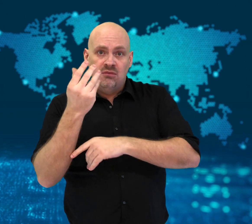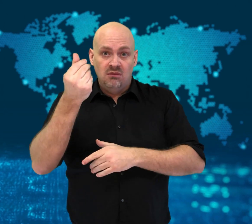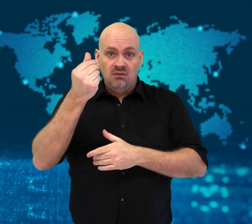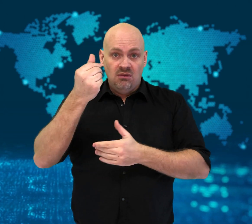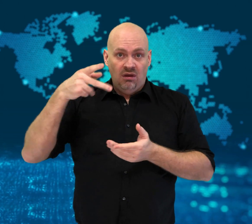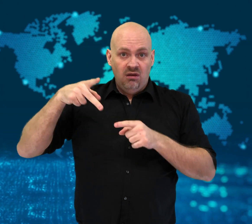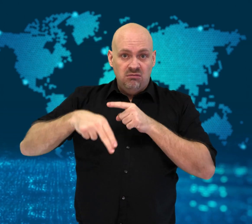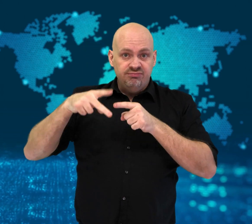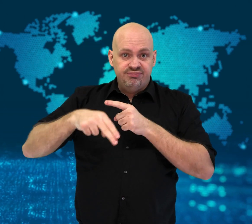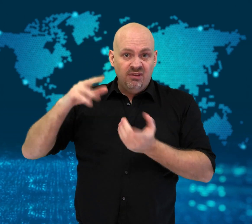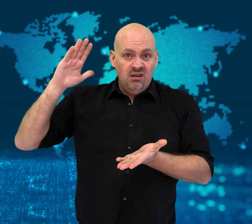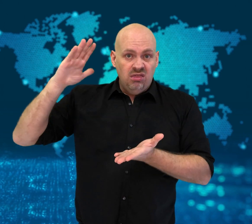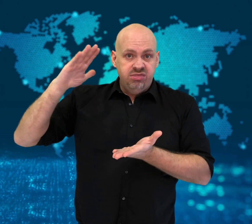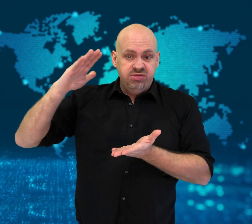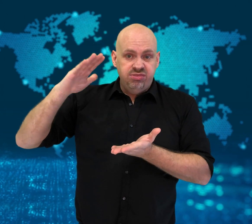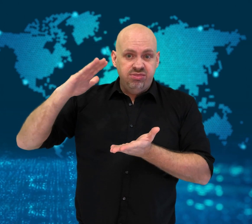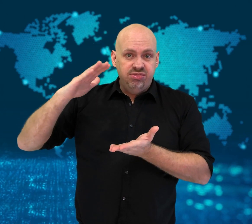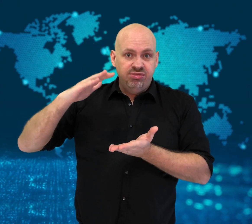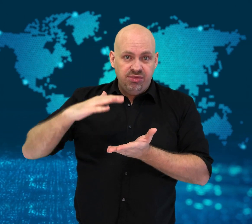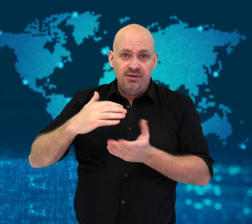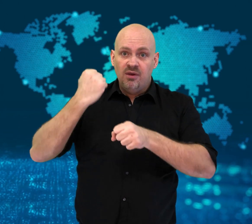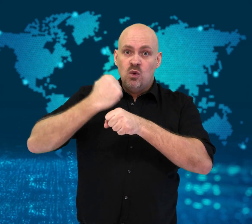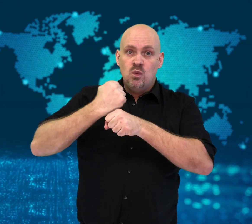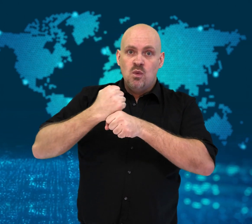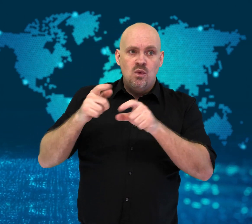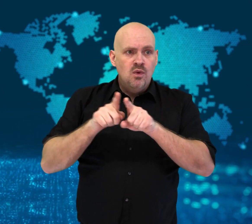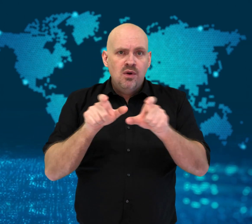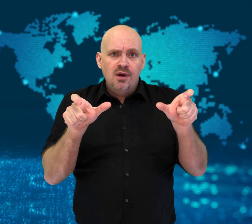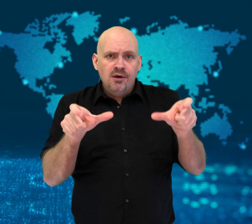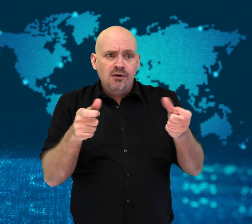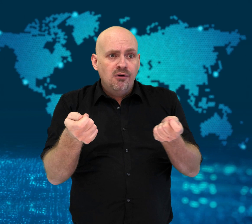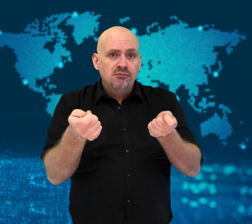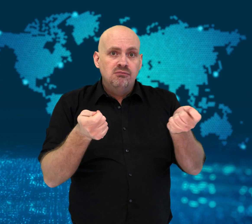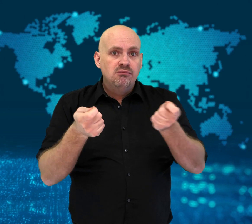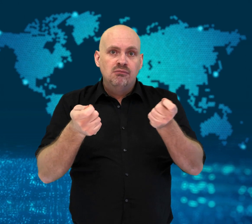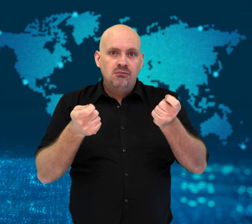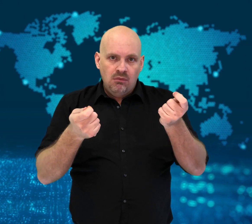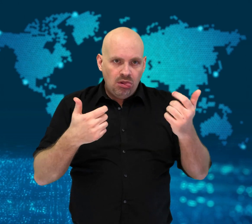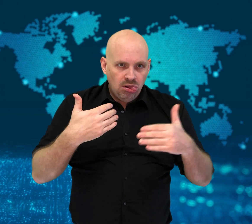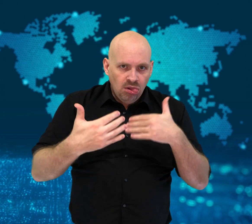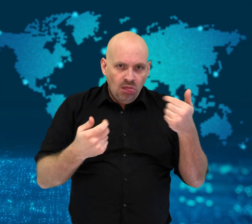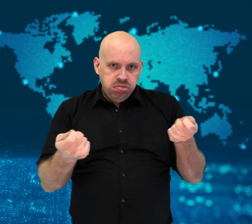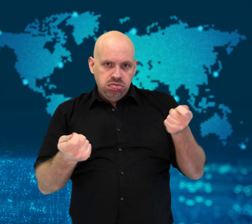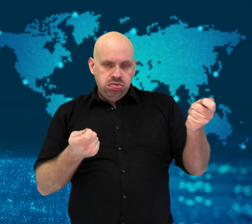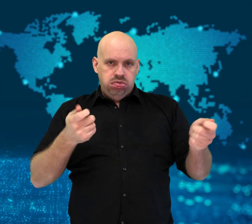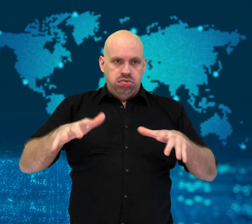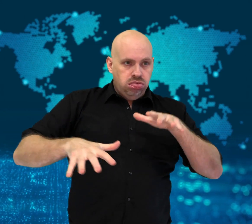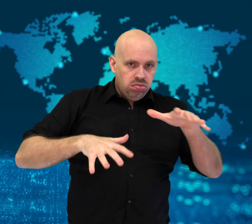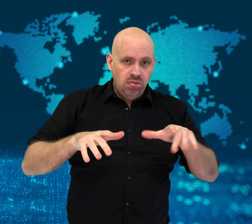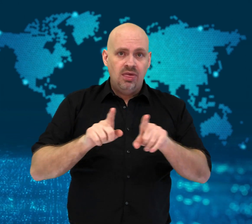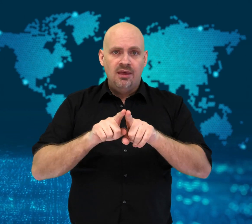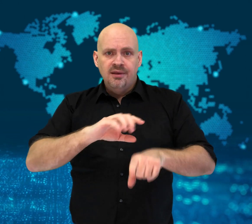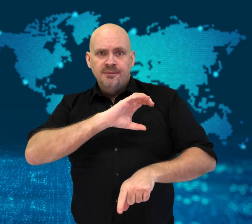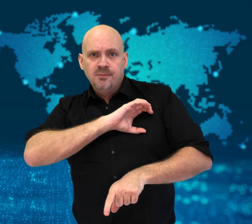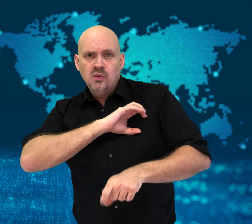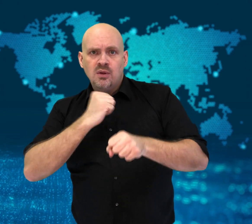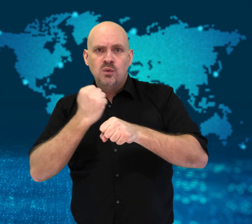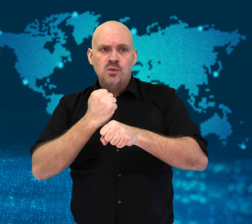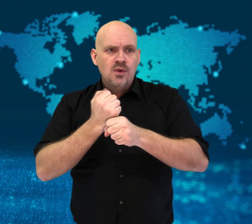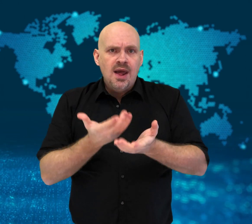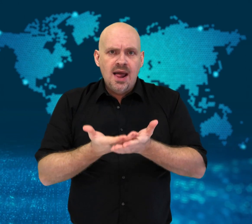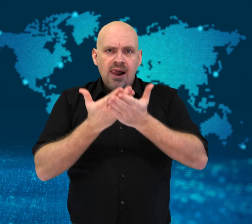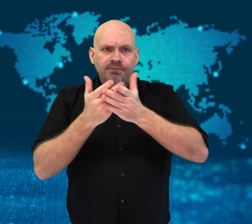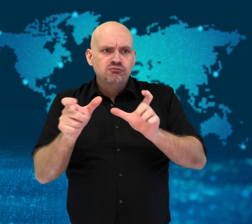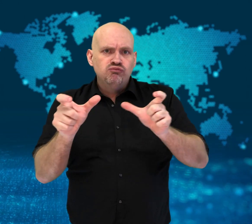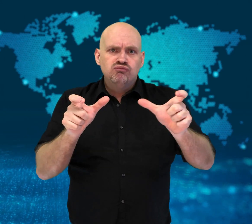Law enforcement have struggled to keep up with deforestation in the Amazon.